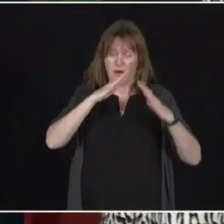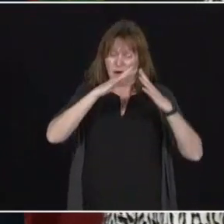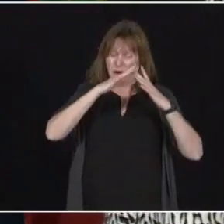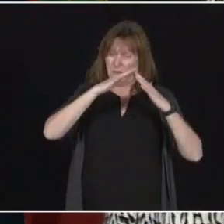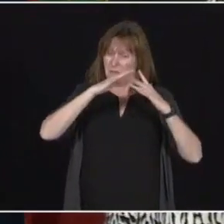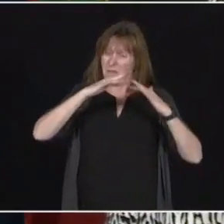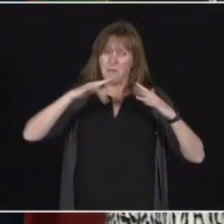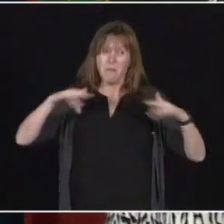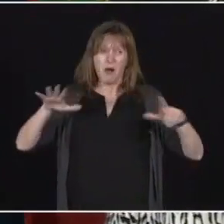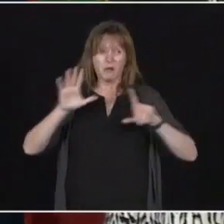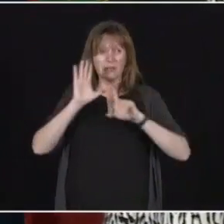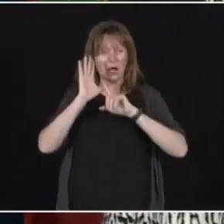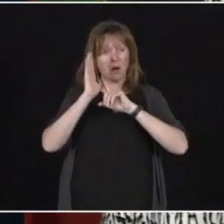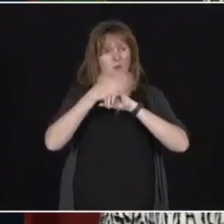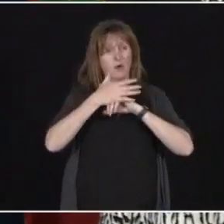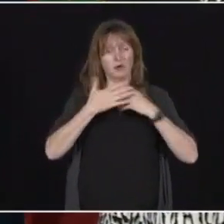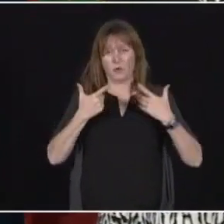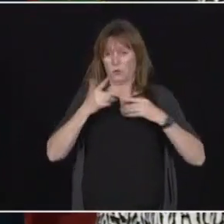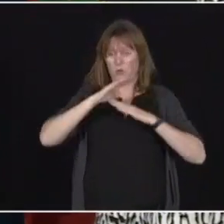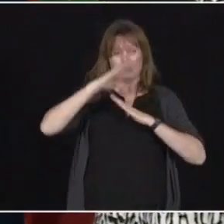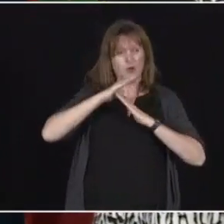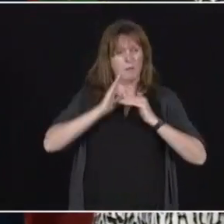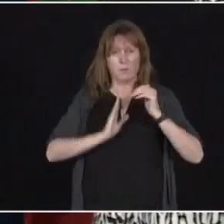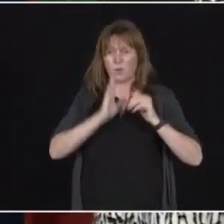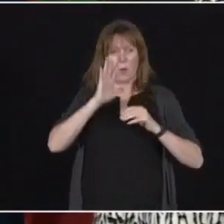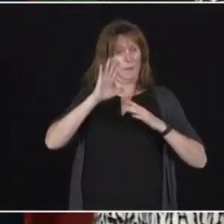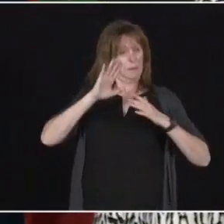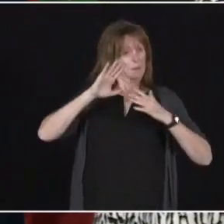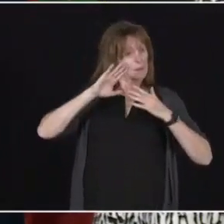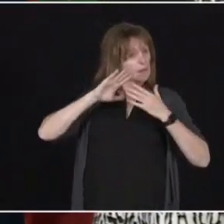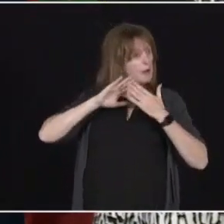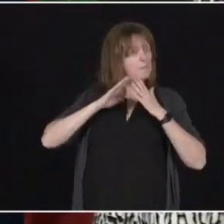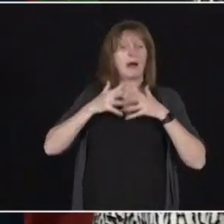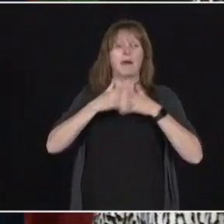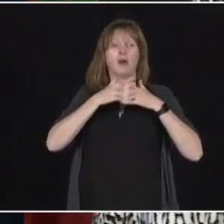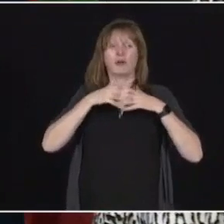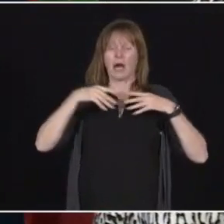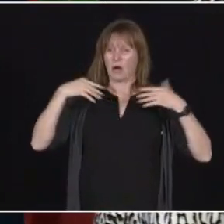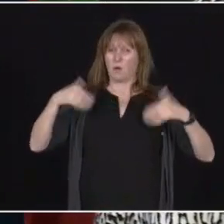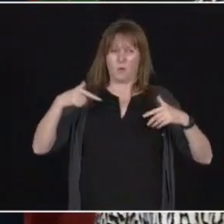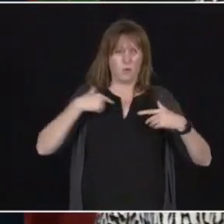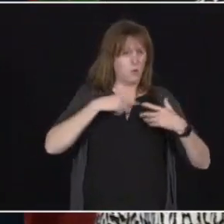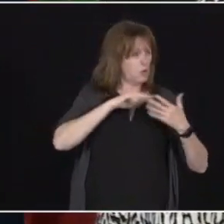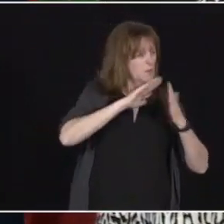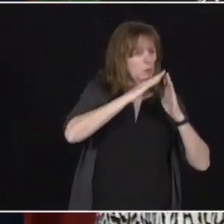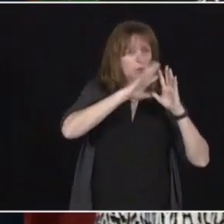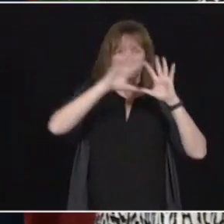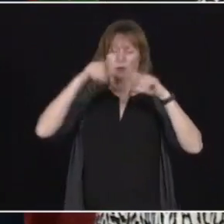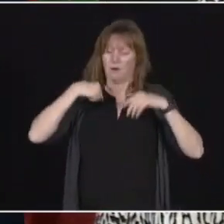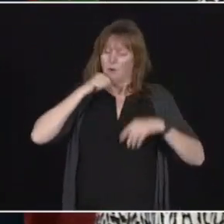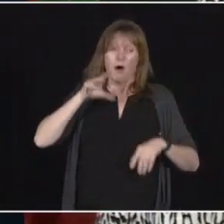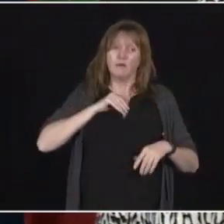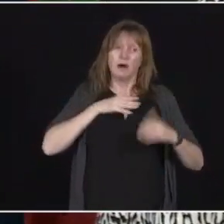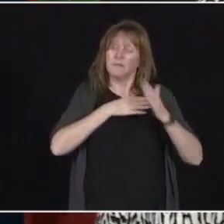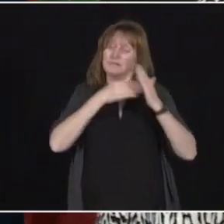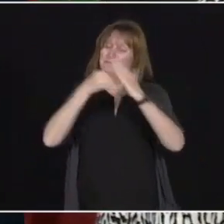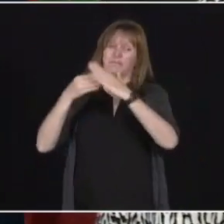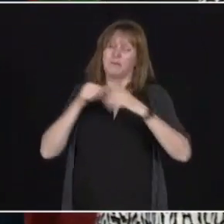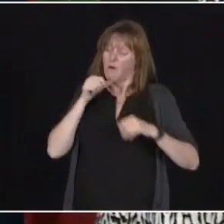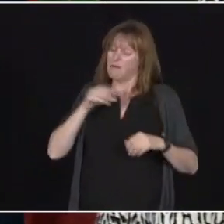jurisdiction anywhere probably in North America. I will not tolerate it. Not for a second. Would you care to weigh in on how